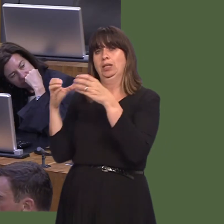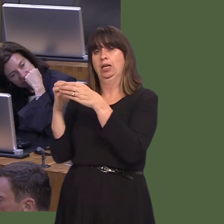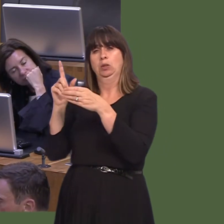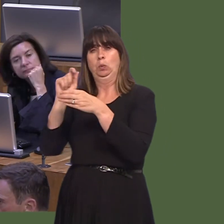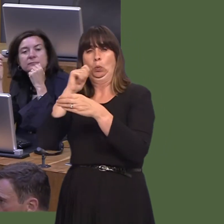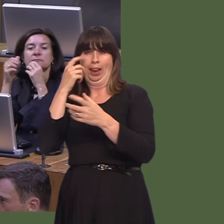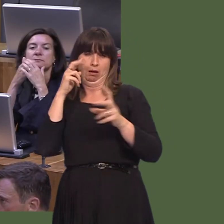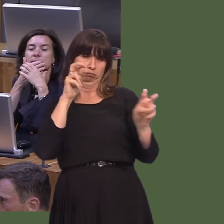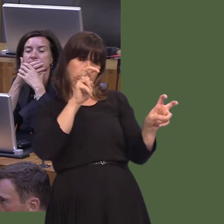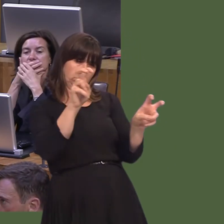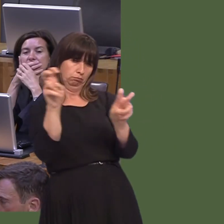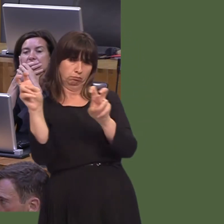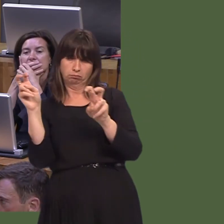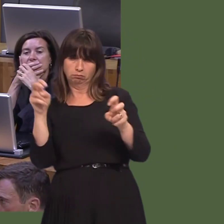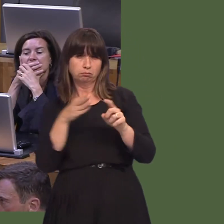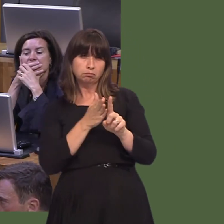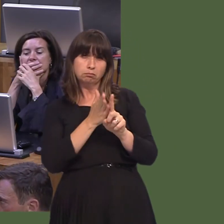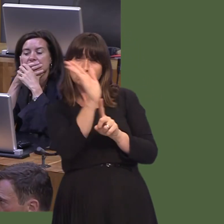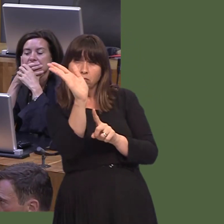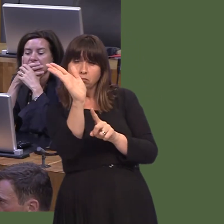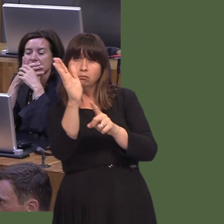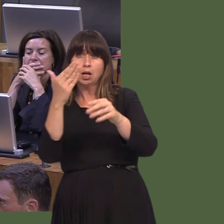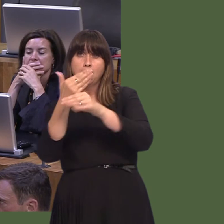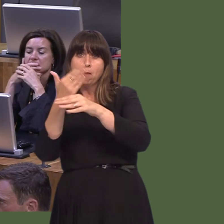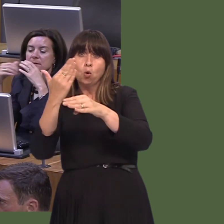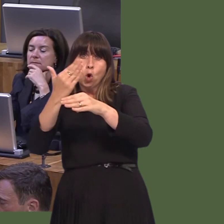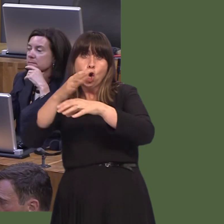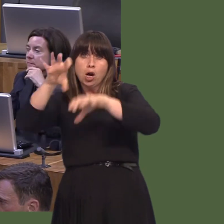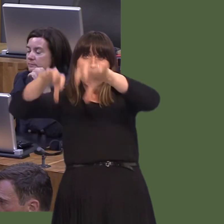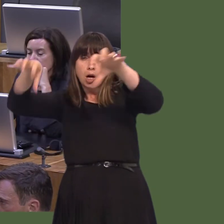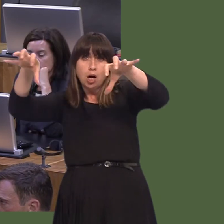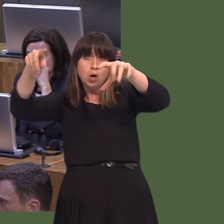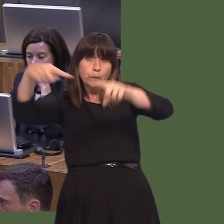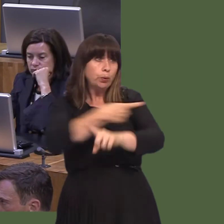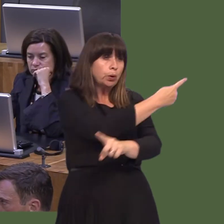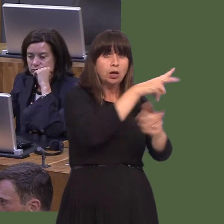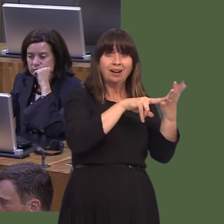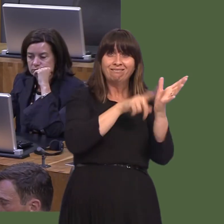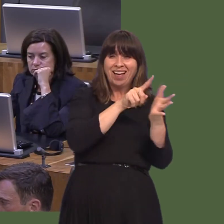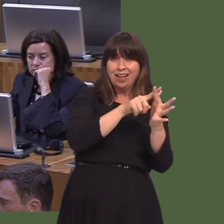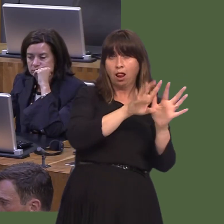connectivity issues for strategic employment sites in the Vale.